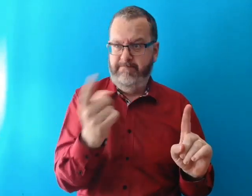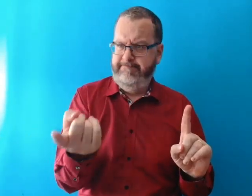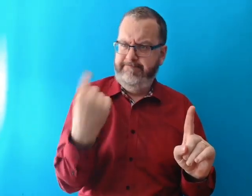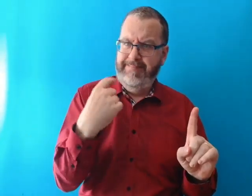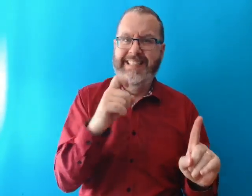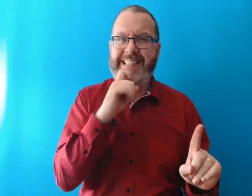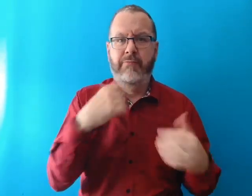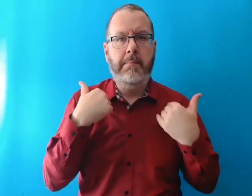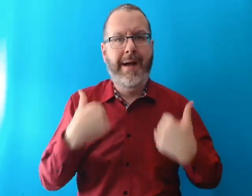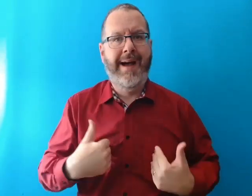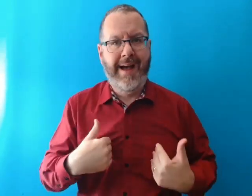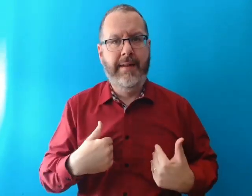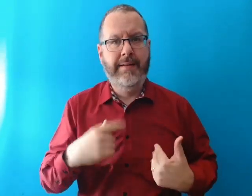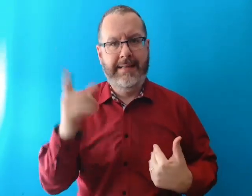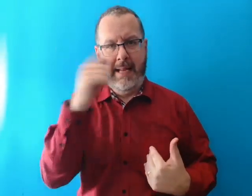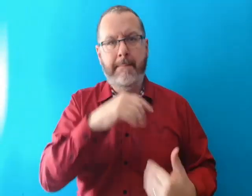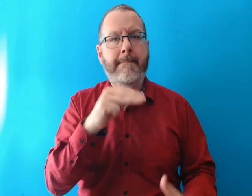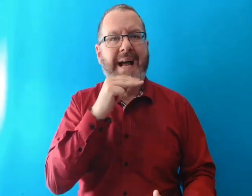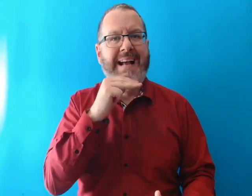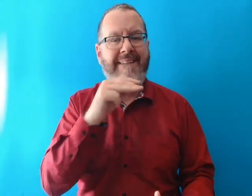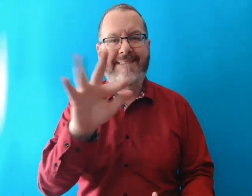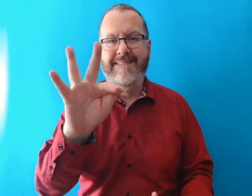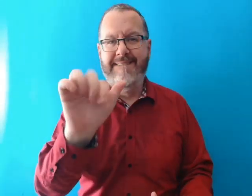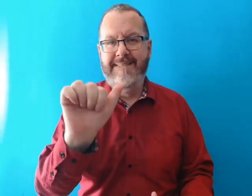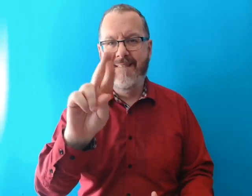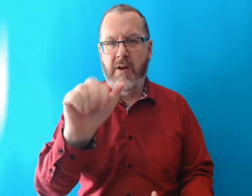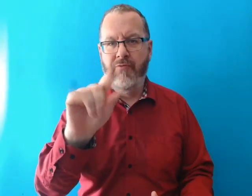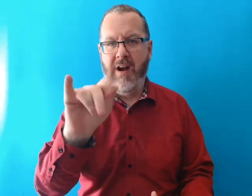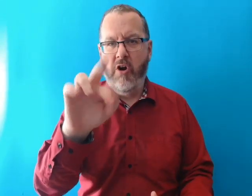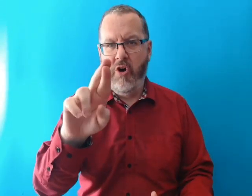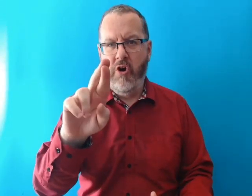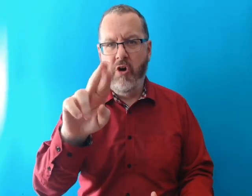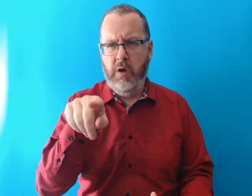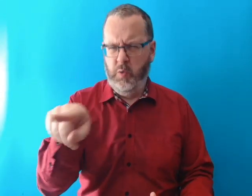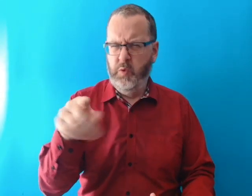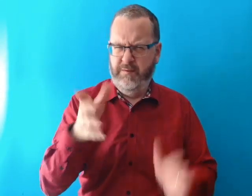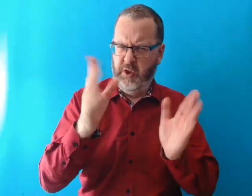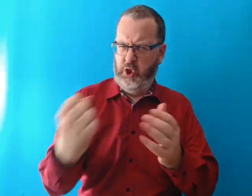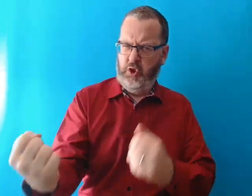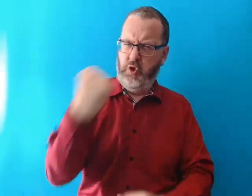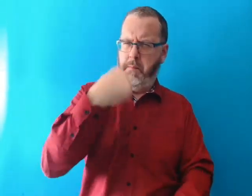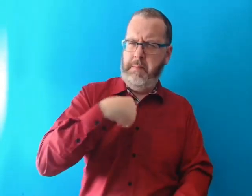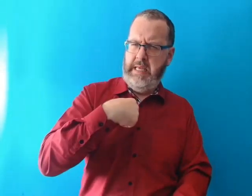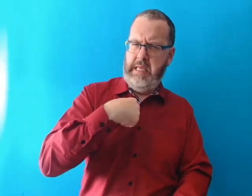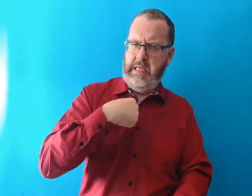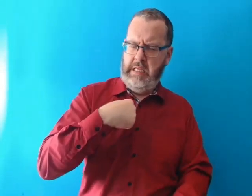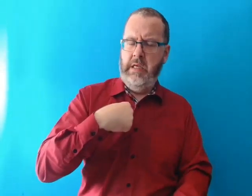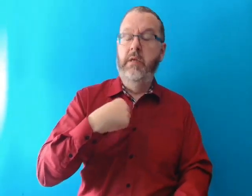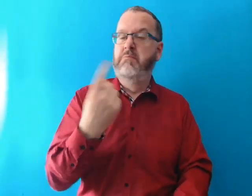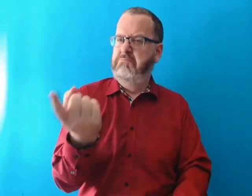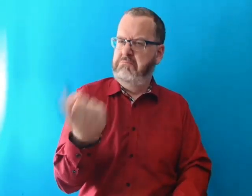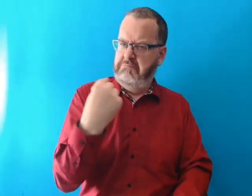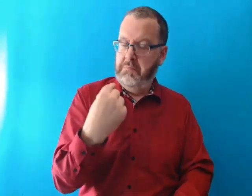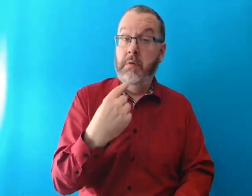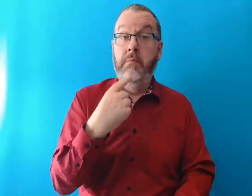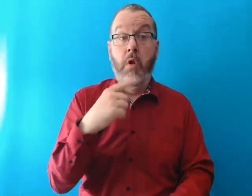to court on a charge of assault. The newspapers reported that the locals wondered